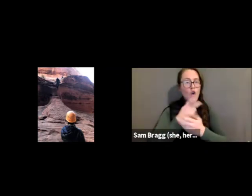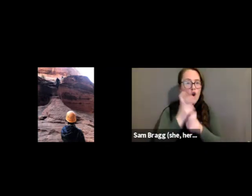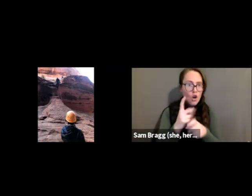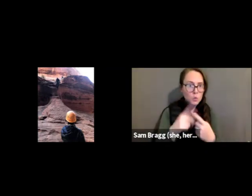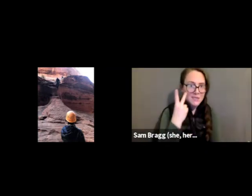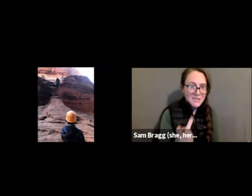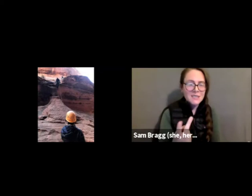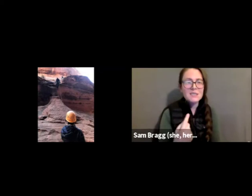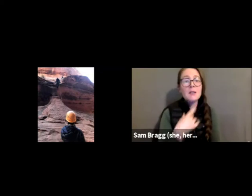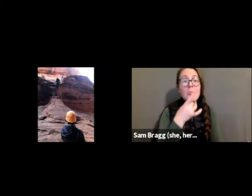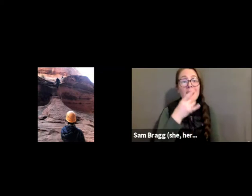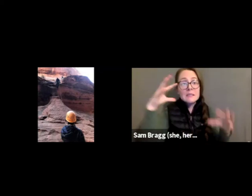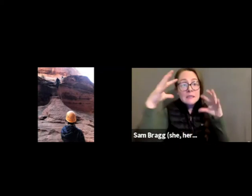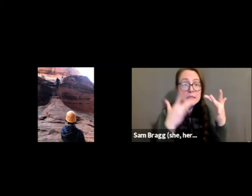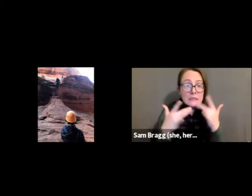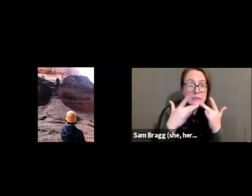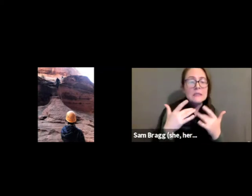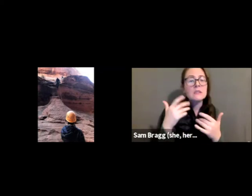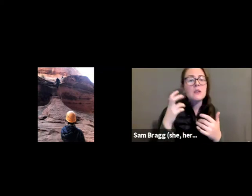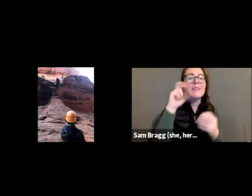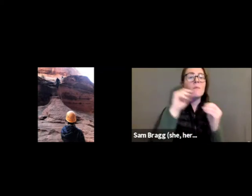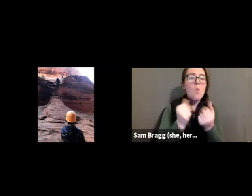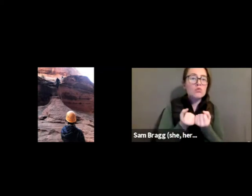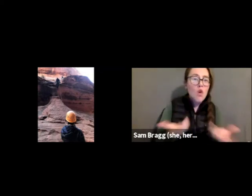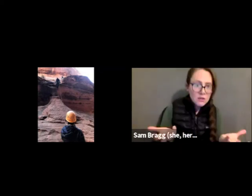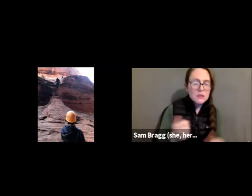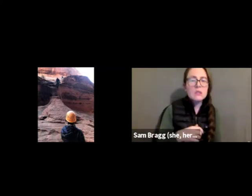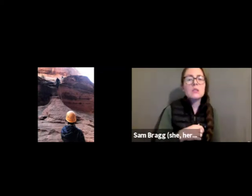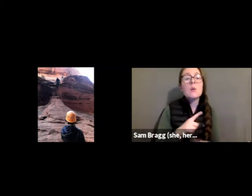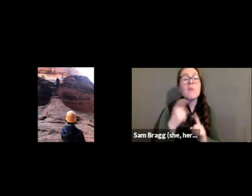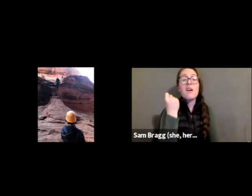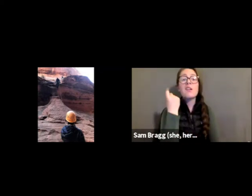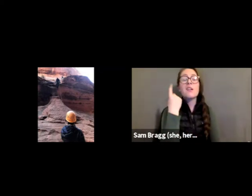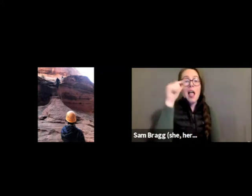it would get difficult to see. The light sources were rather scarce so they were exhausted trying